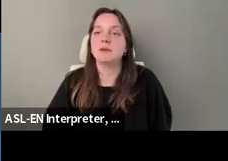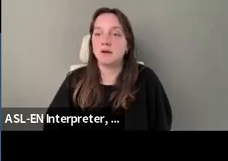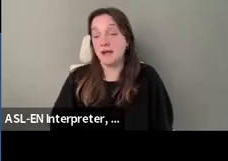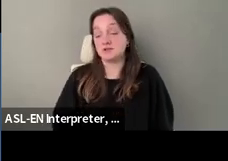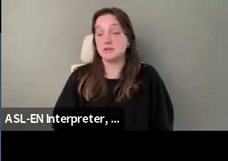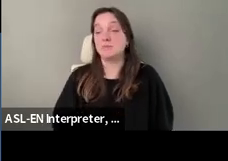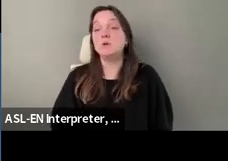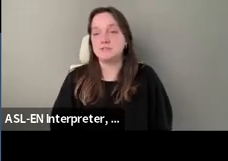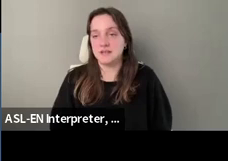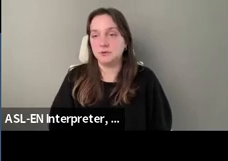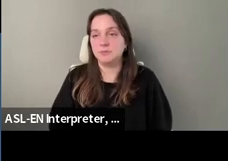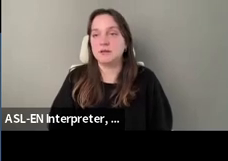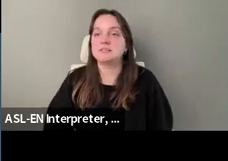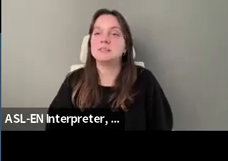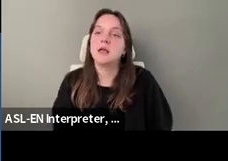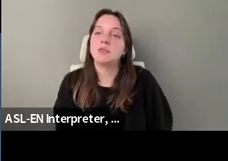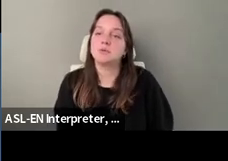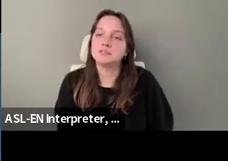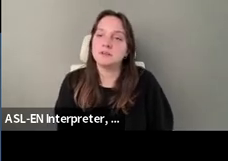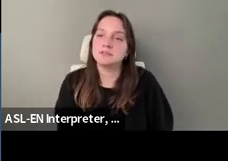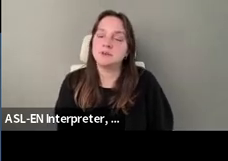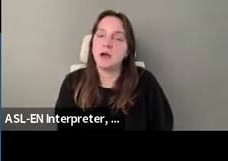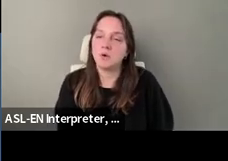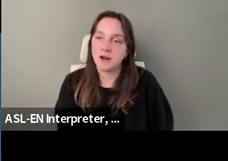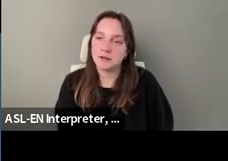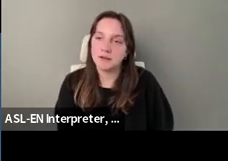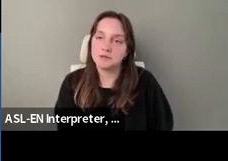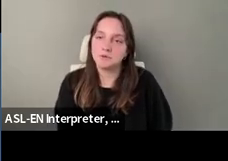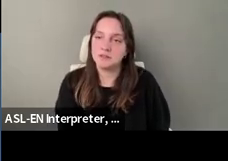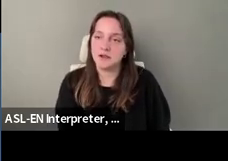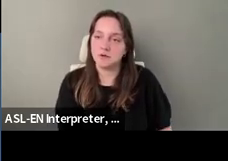because the results of not acquiring language would have been that critical time is that